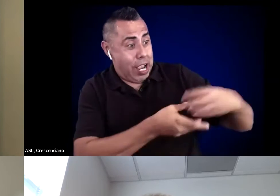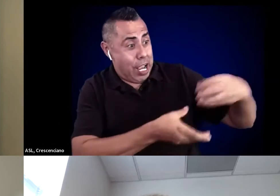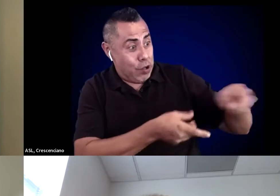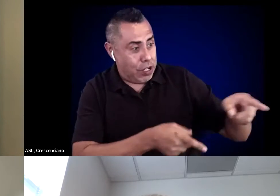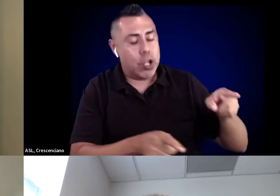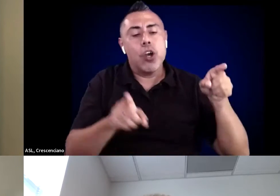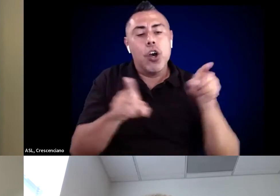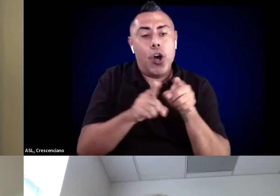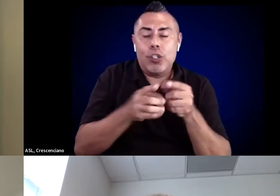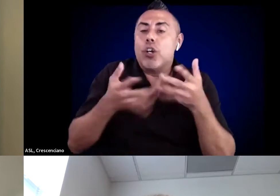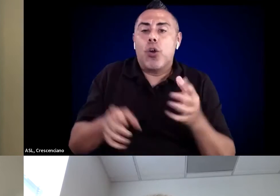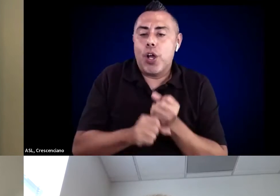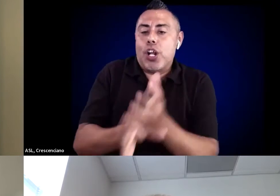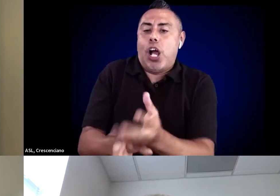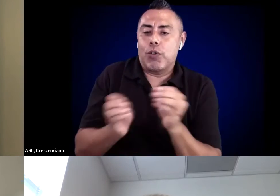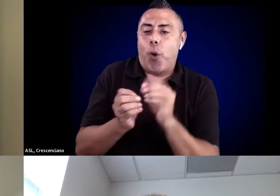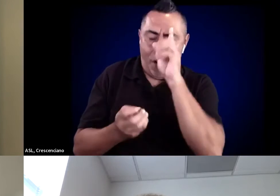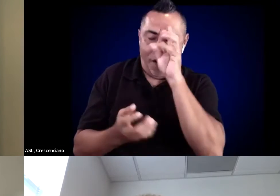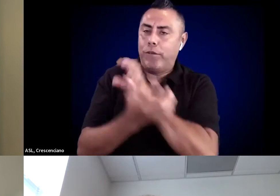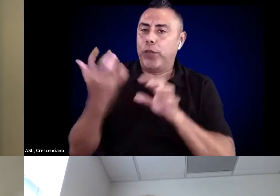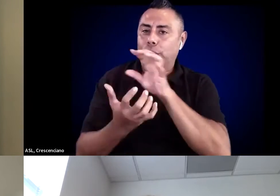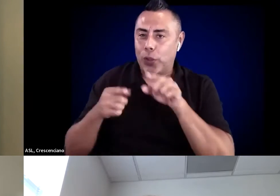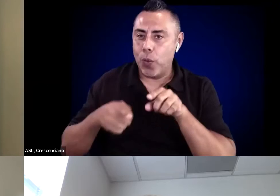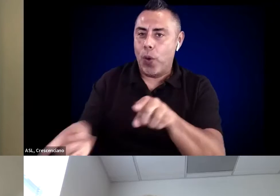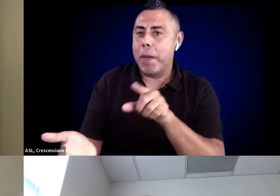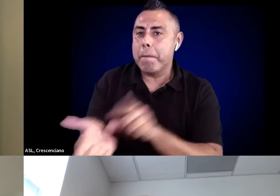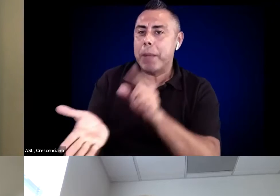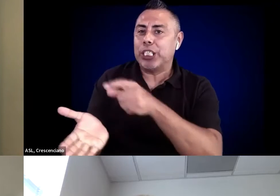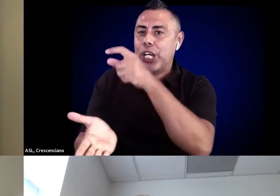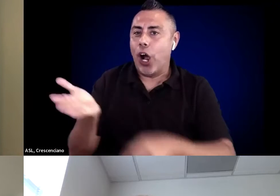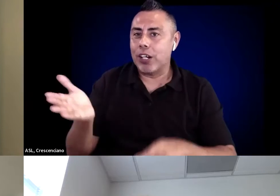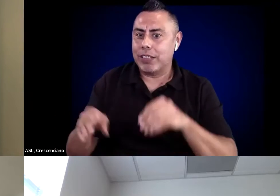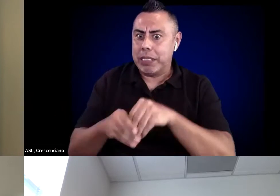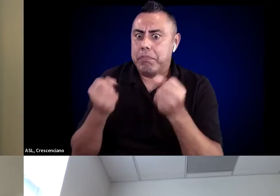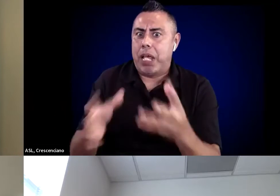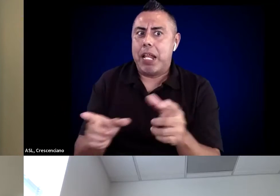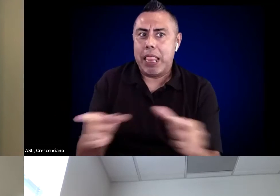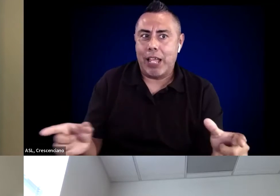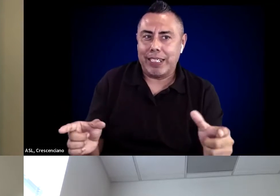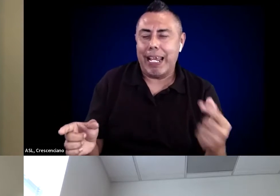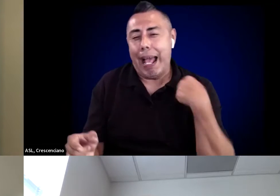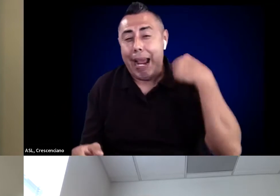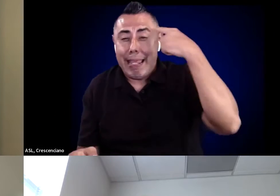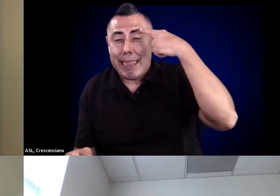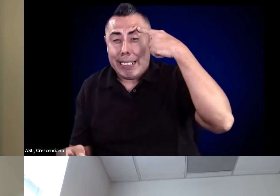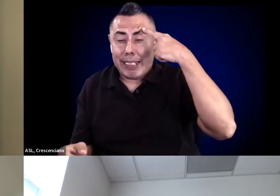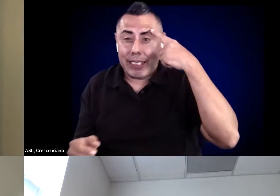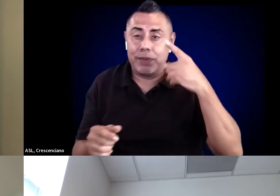Ranya Virk: fusion when we're trying to um publish, and so many different languages. Um! But I think that representation for